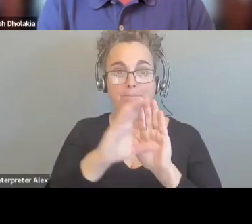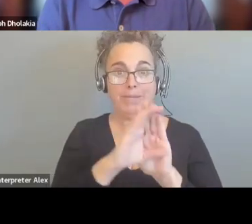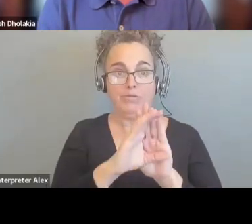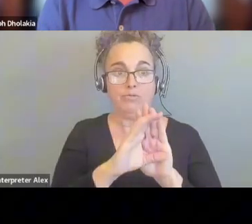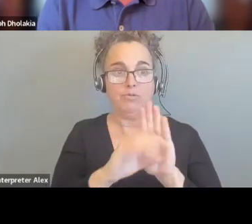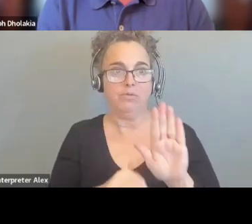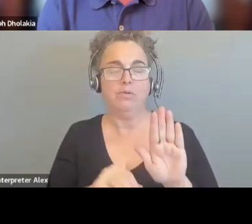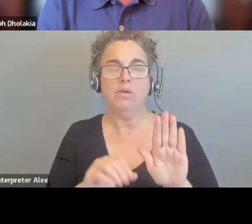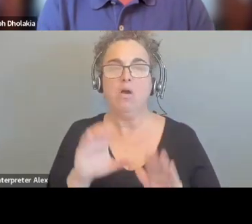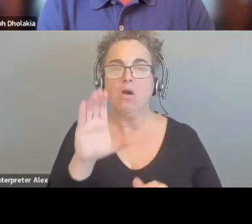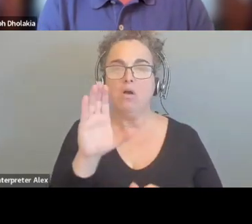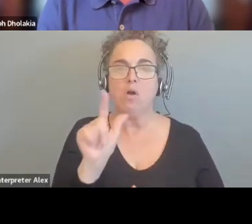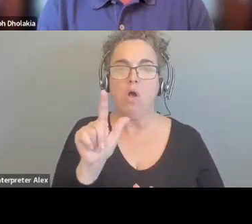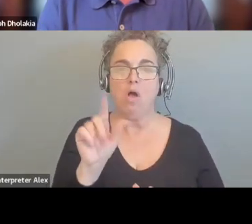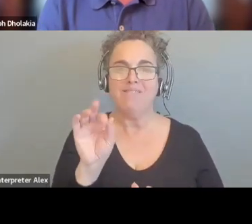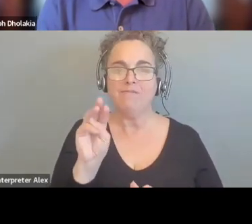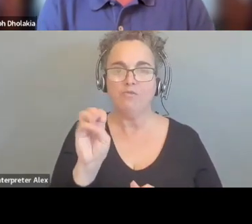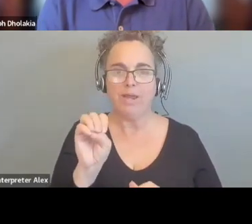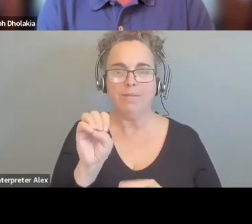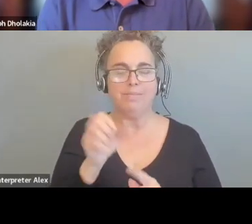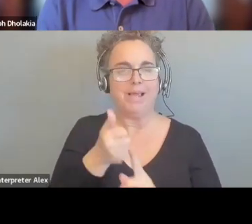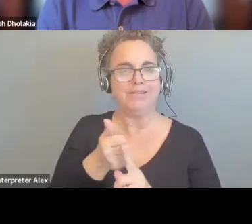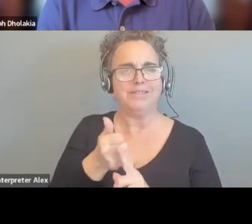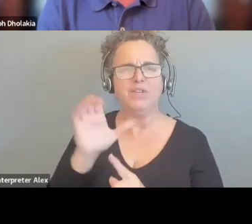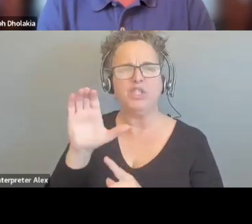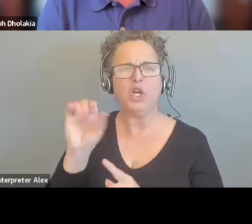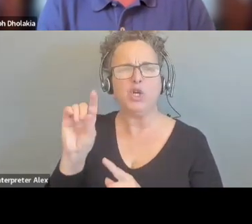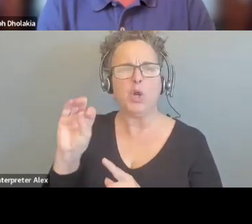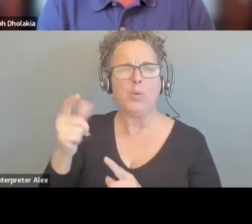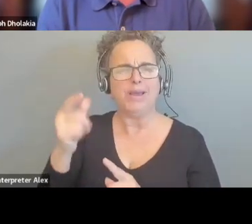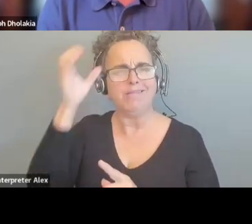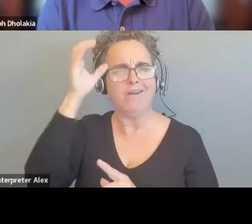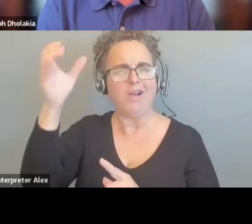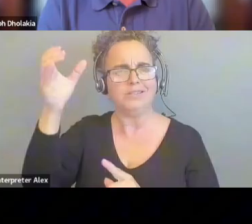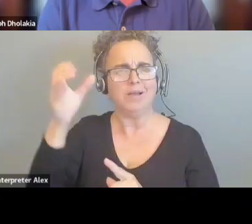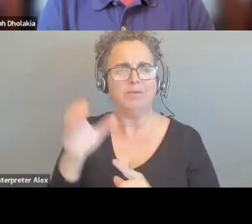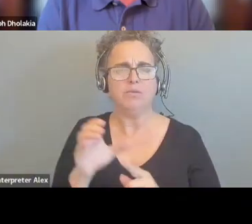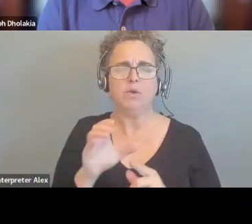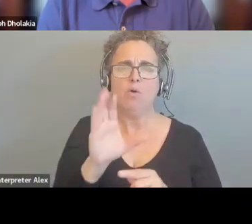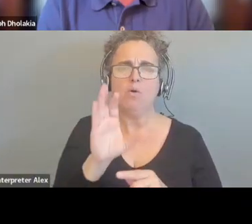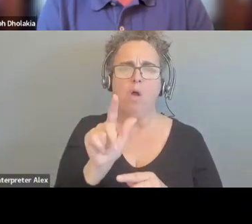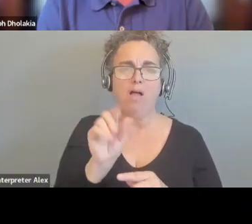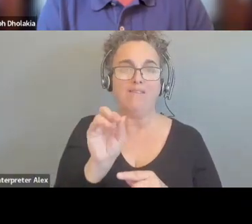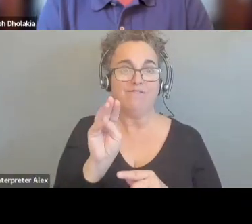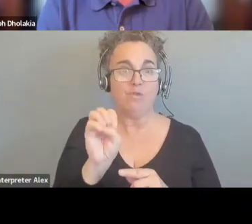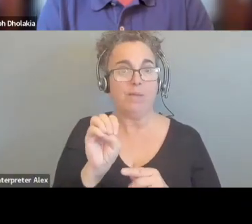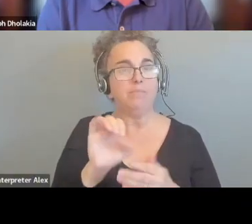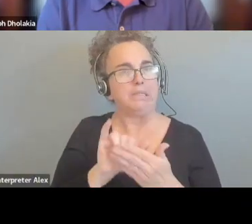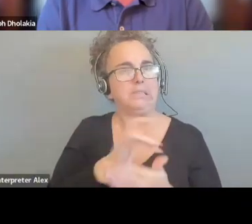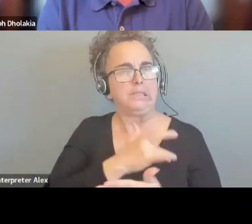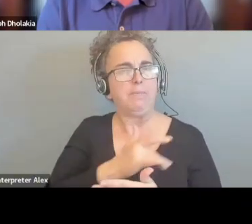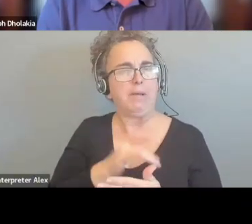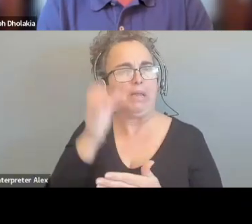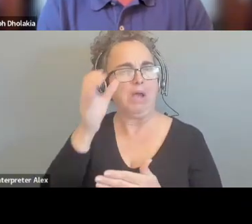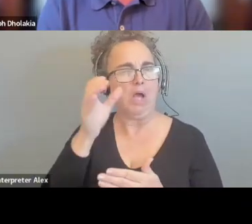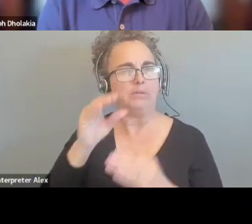coding a coding concept related to functions that are taught at the college level, which which shows the impact